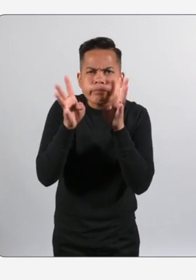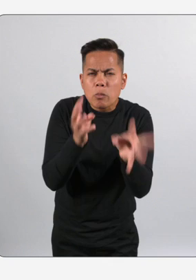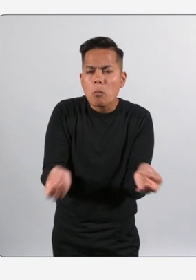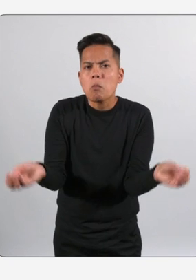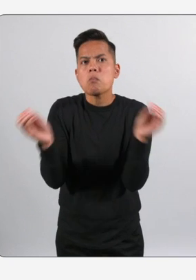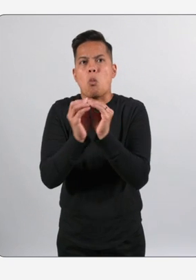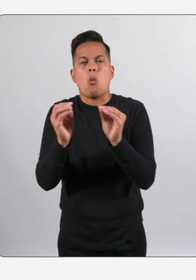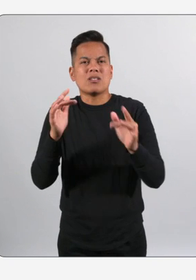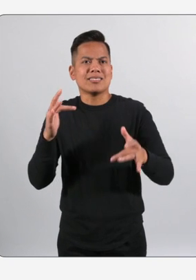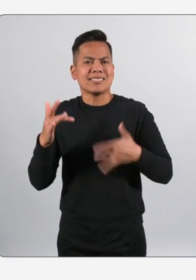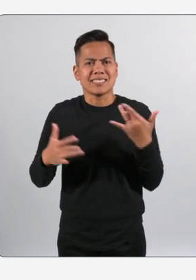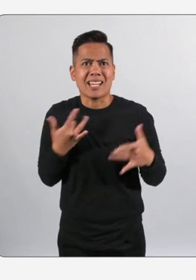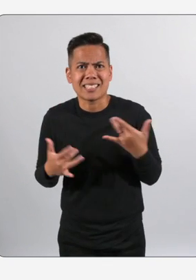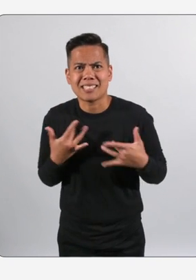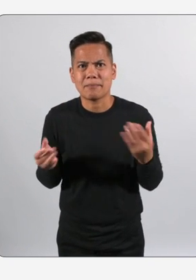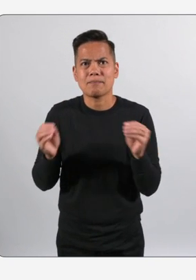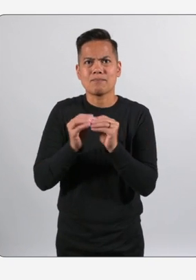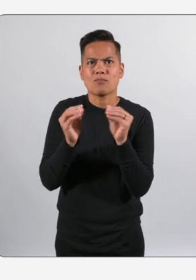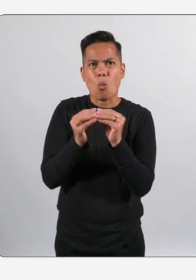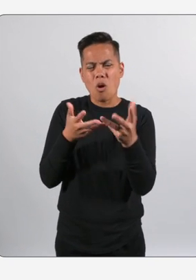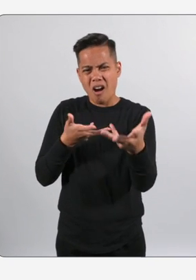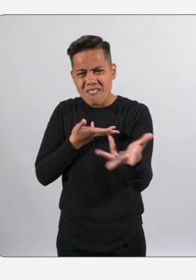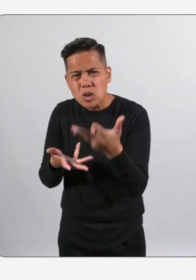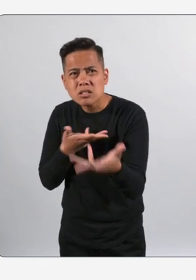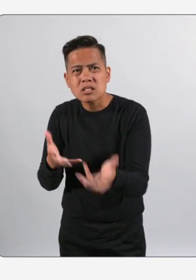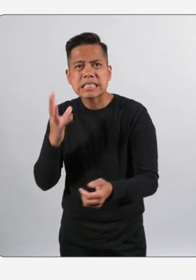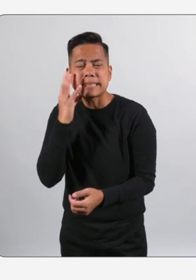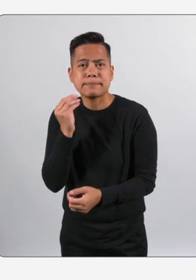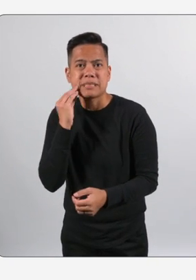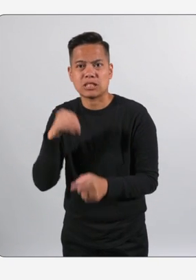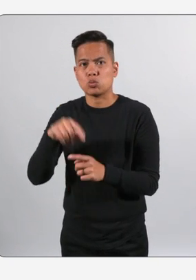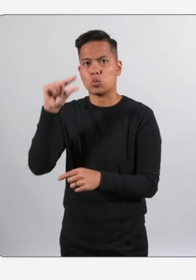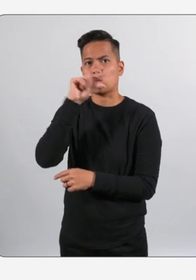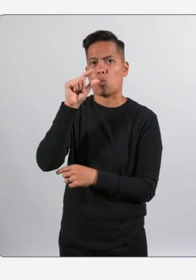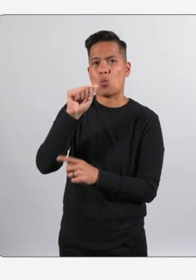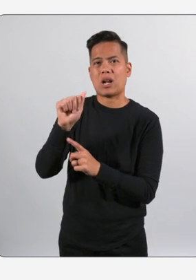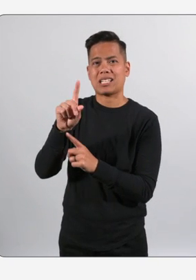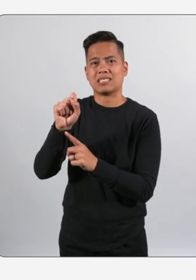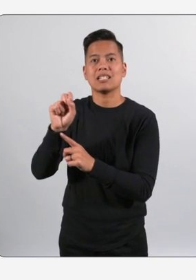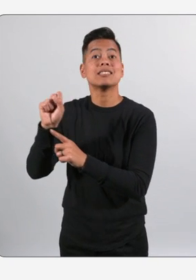including the conversational experience in Google Ads that Sylvanus just showed you.